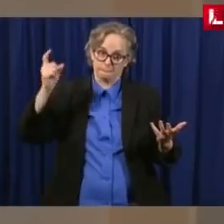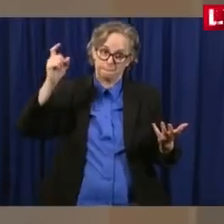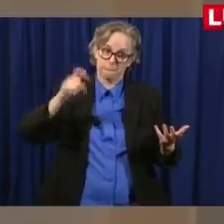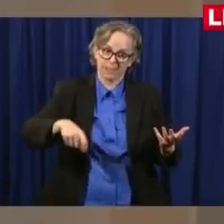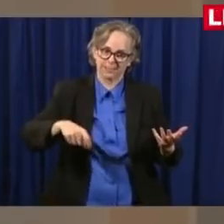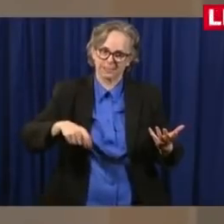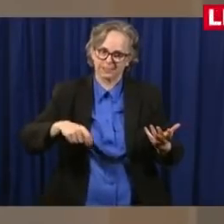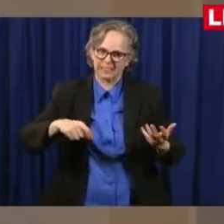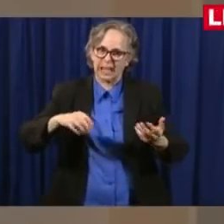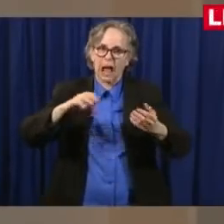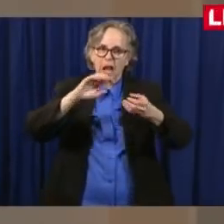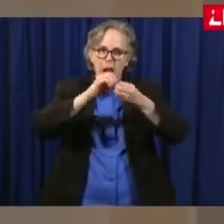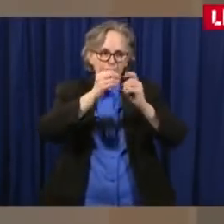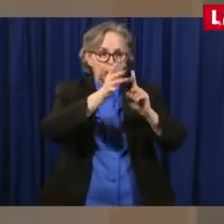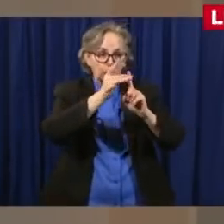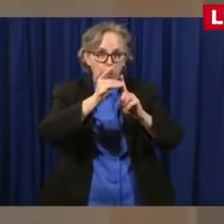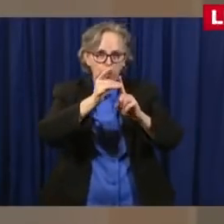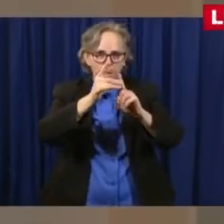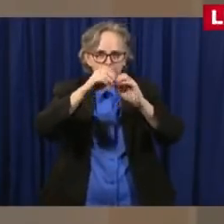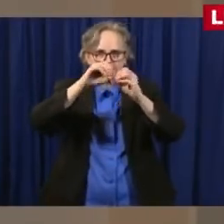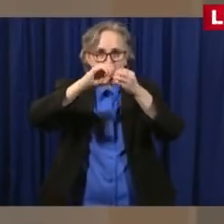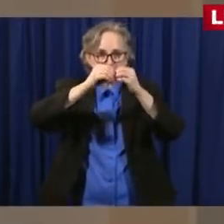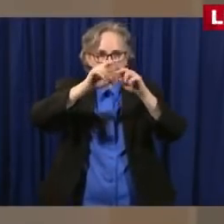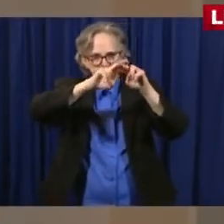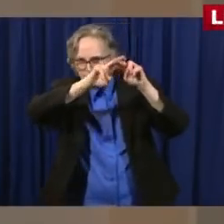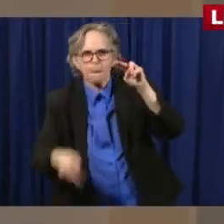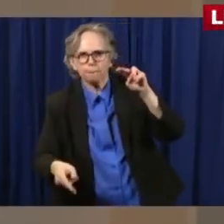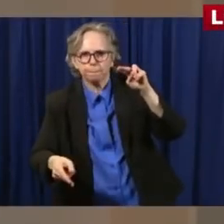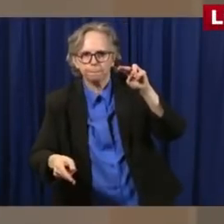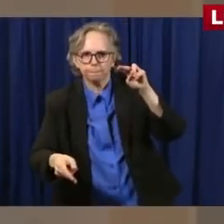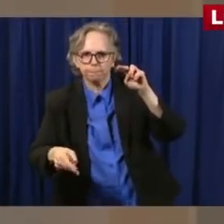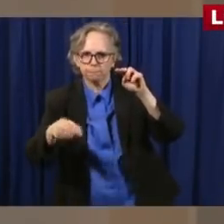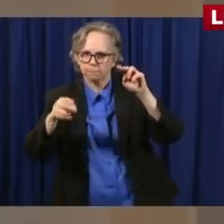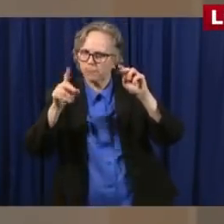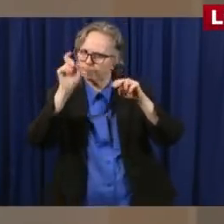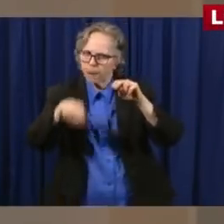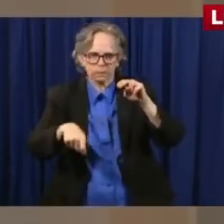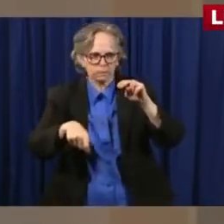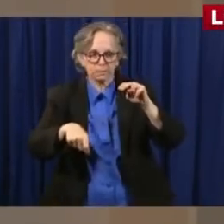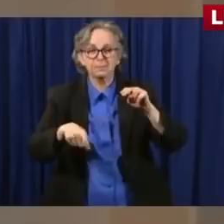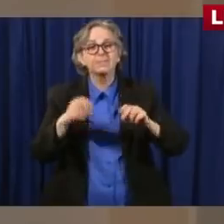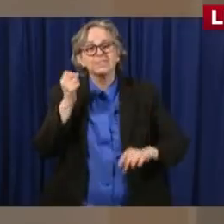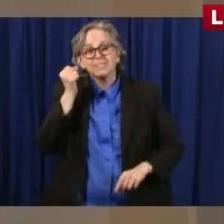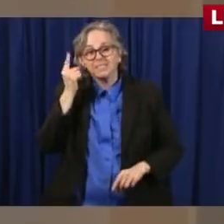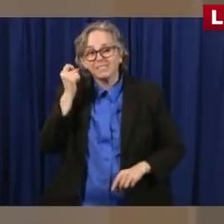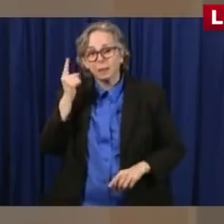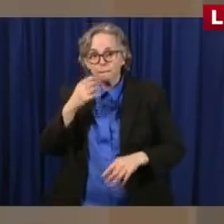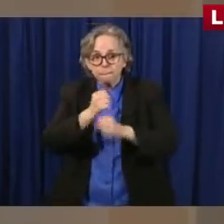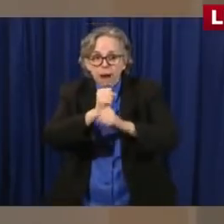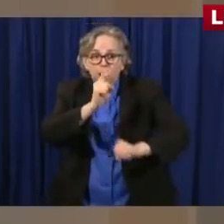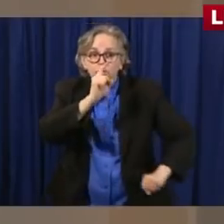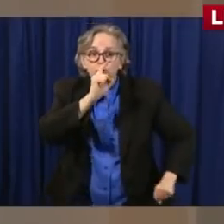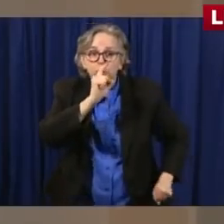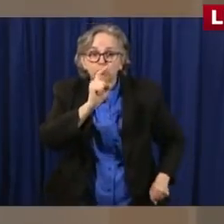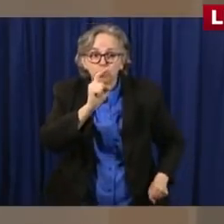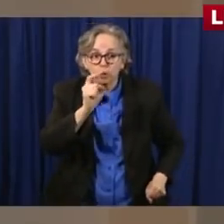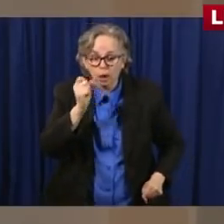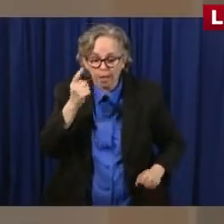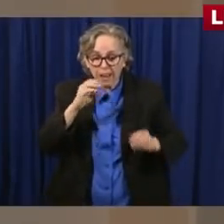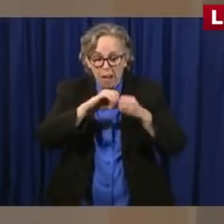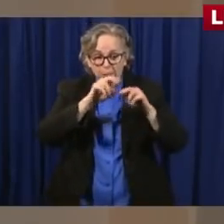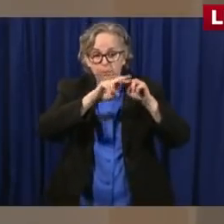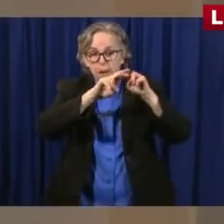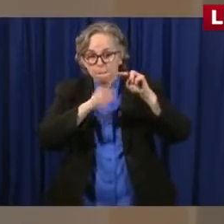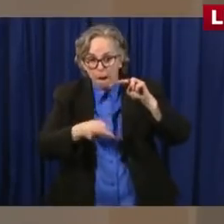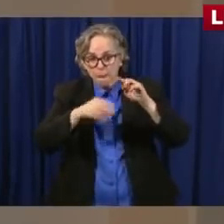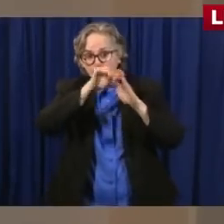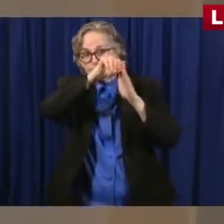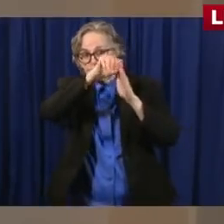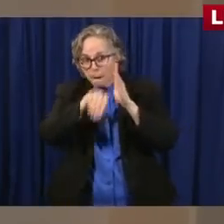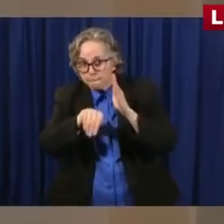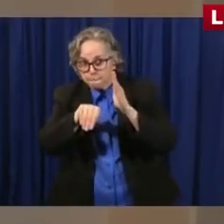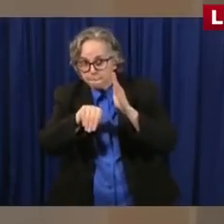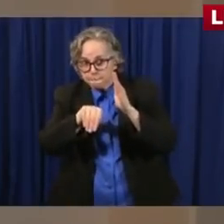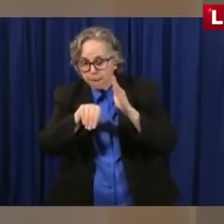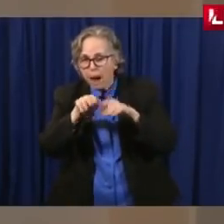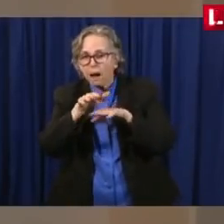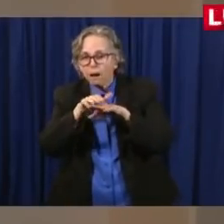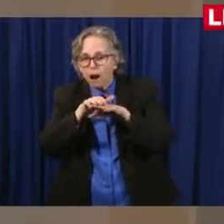DR. FAUCI SAID THE FIRST CONDITION IS A STEEP DROP IN THE NUMBER OF CASES.